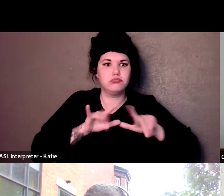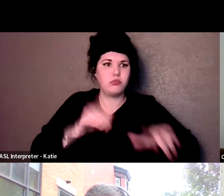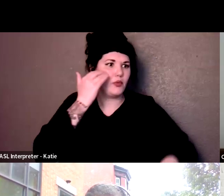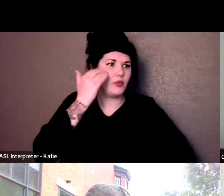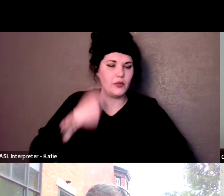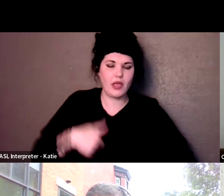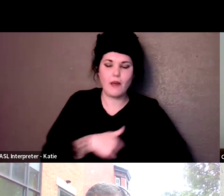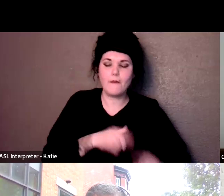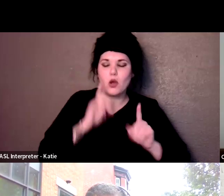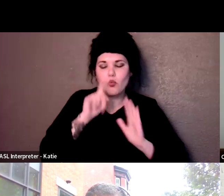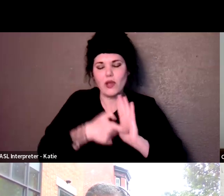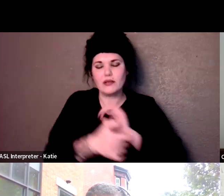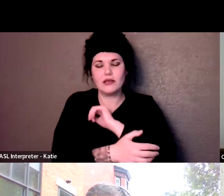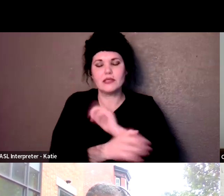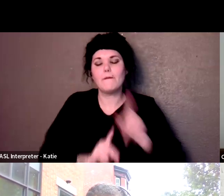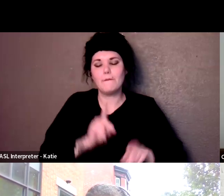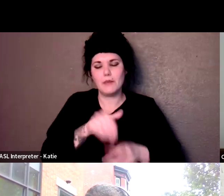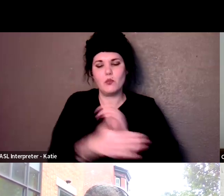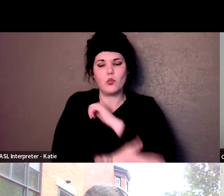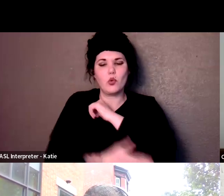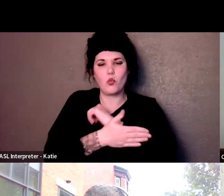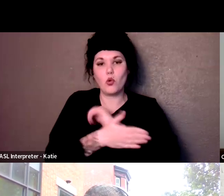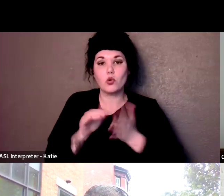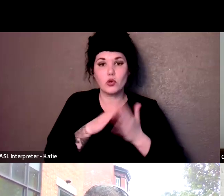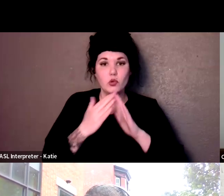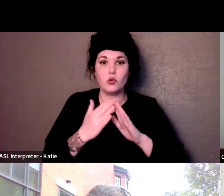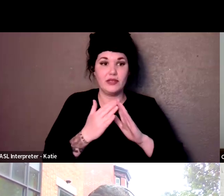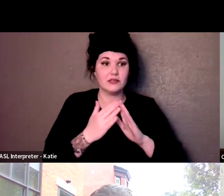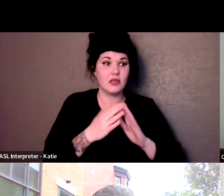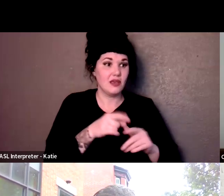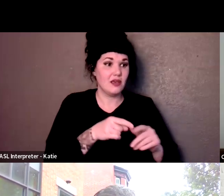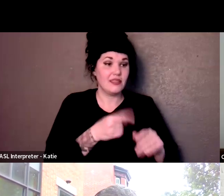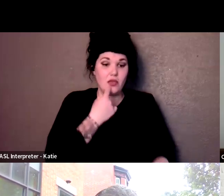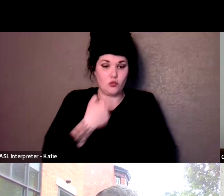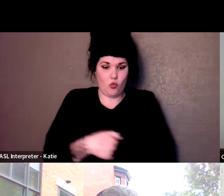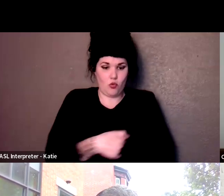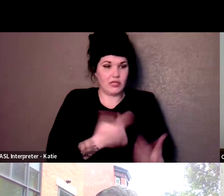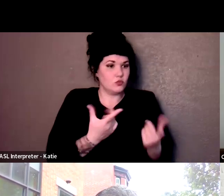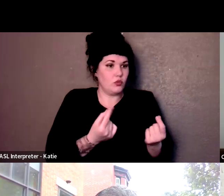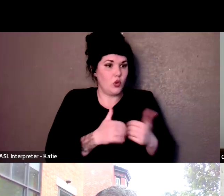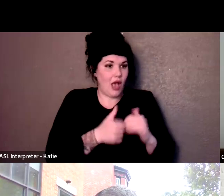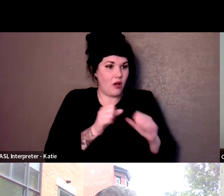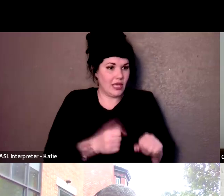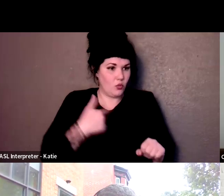told us, you know, what can we do, how can we, you know, make a difference. And hearing that the